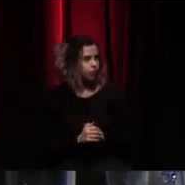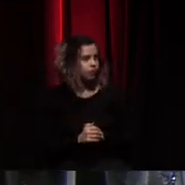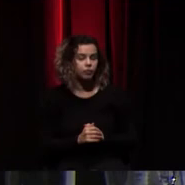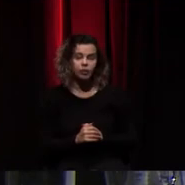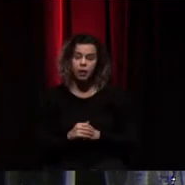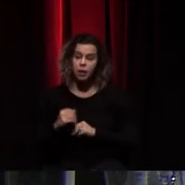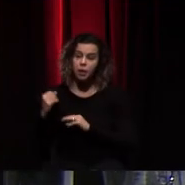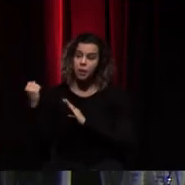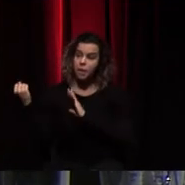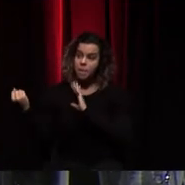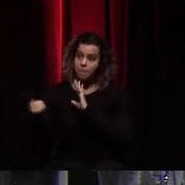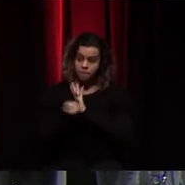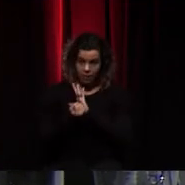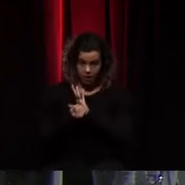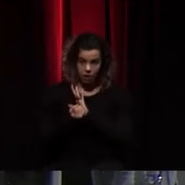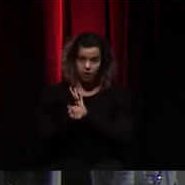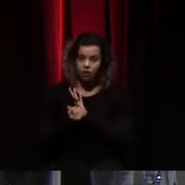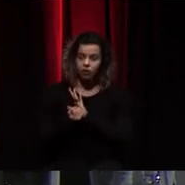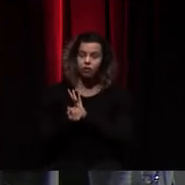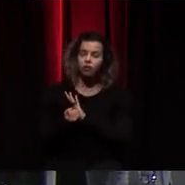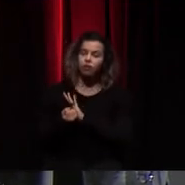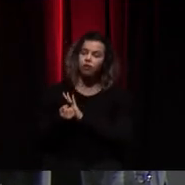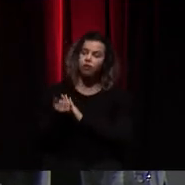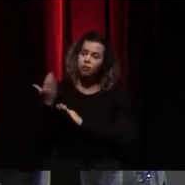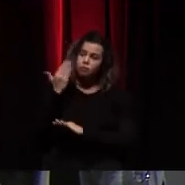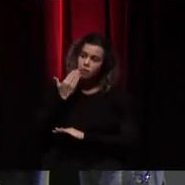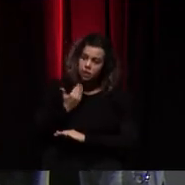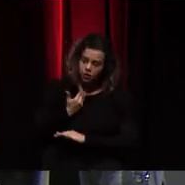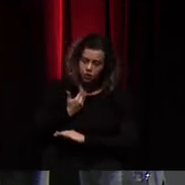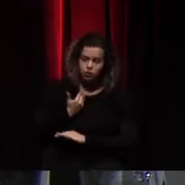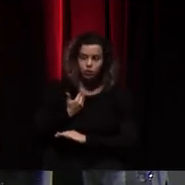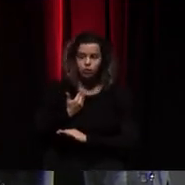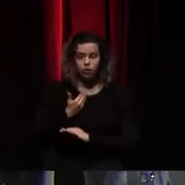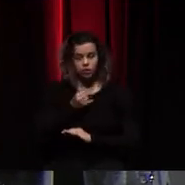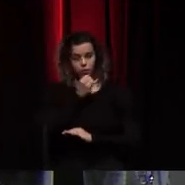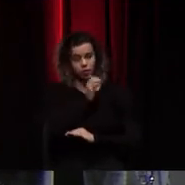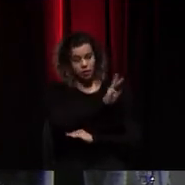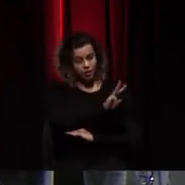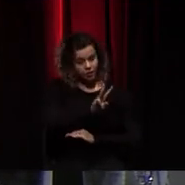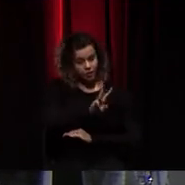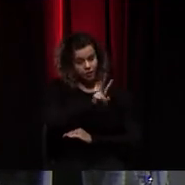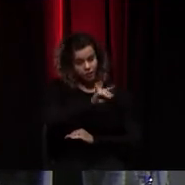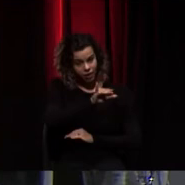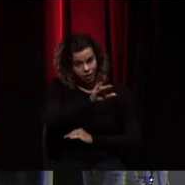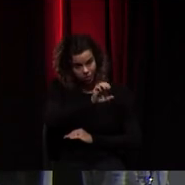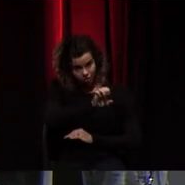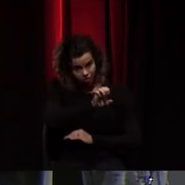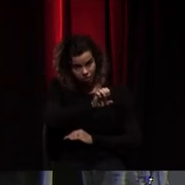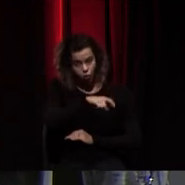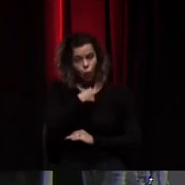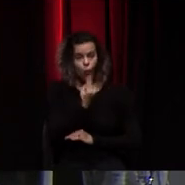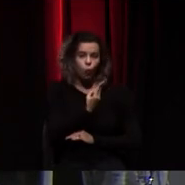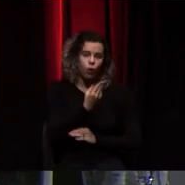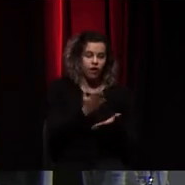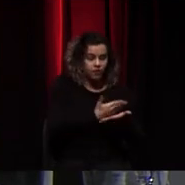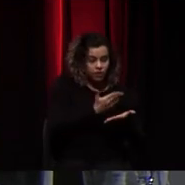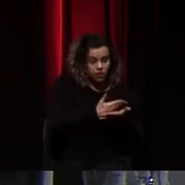with any contents that enter Vice.com or Vice magazines is none. No interference.